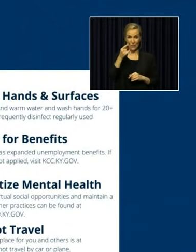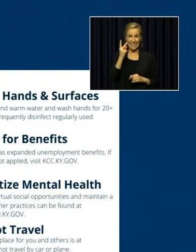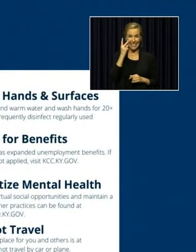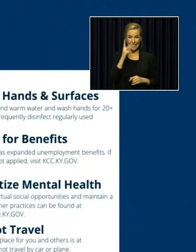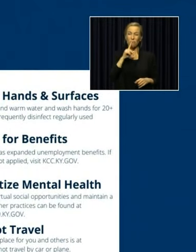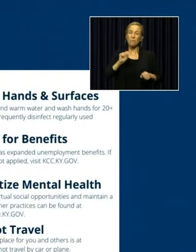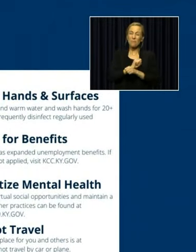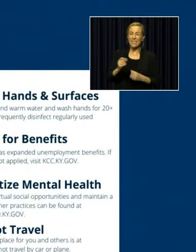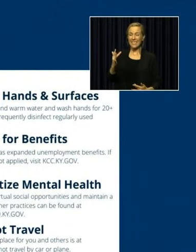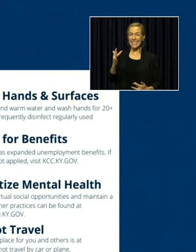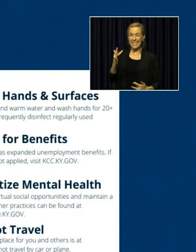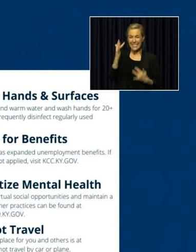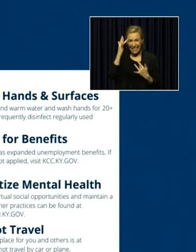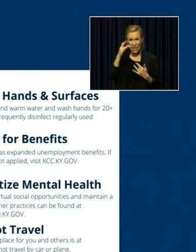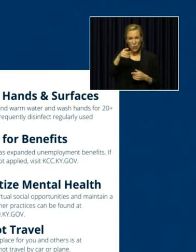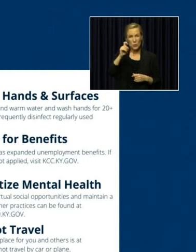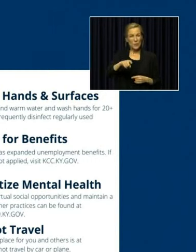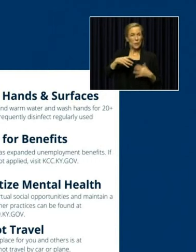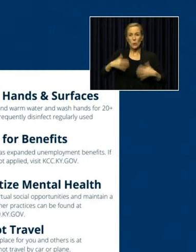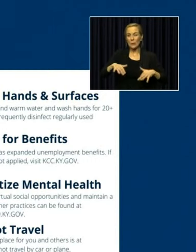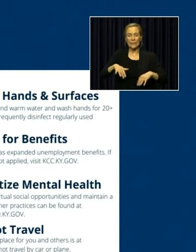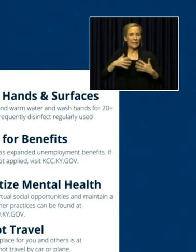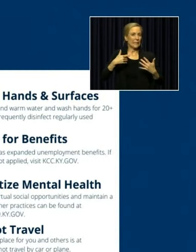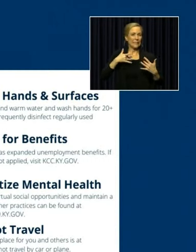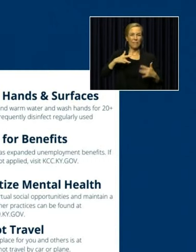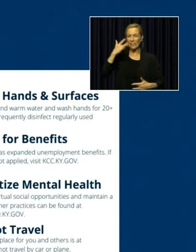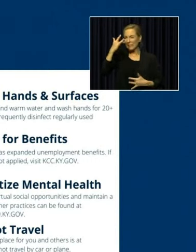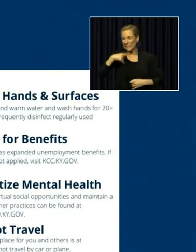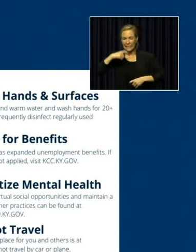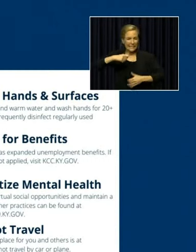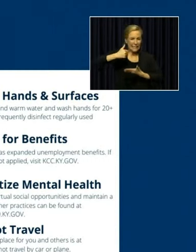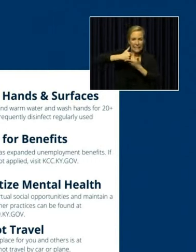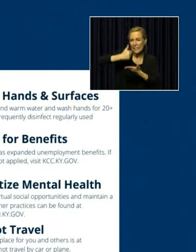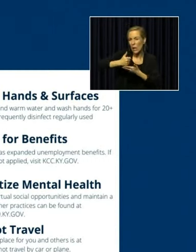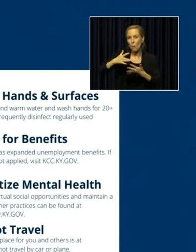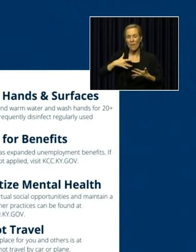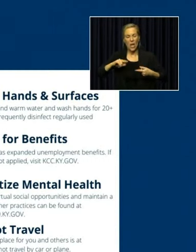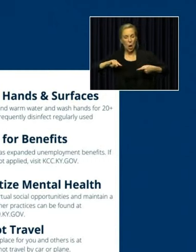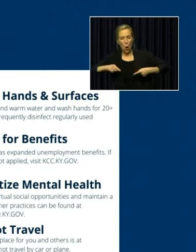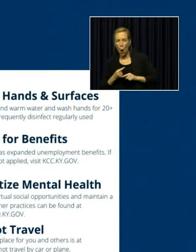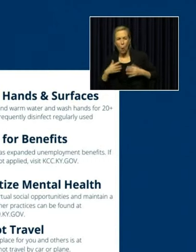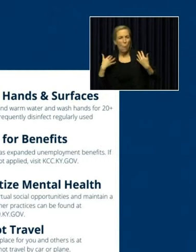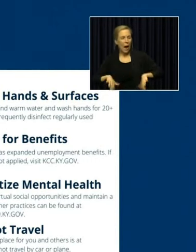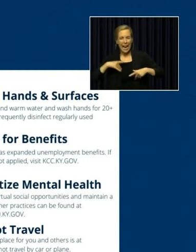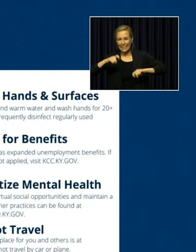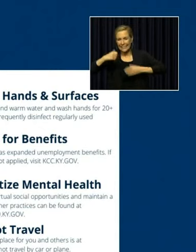PRIORITIZE YOUR MENTAL HEALTH. WE KNOW WE'RE GOING TO BE AT THIS ALL THROUGH APRIL, AND